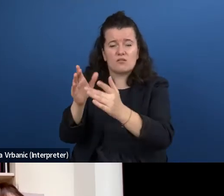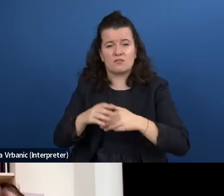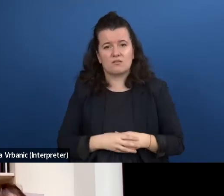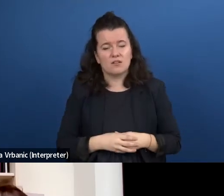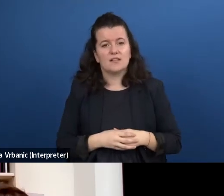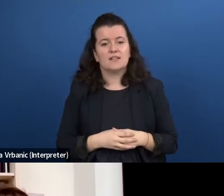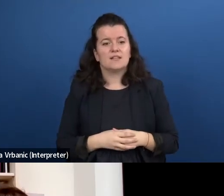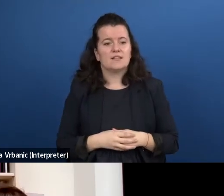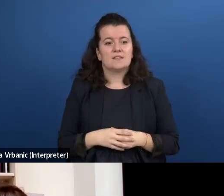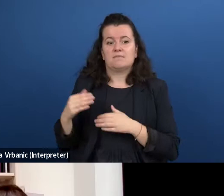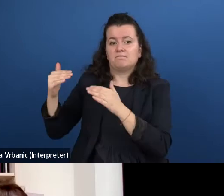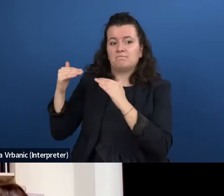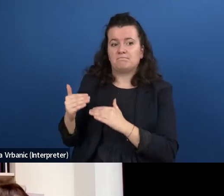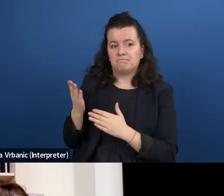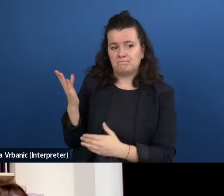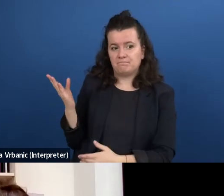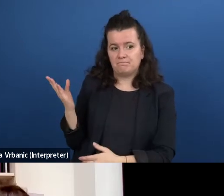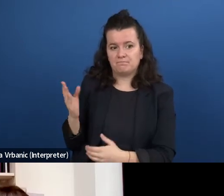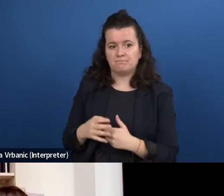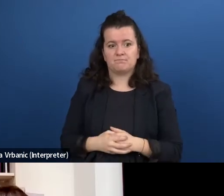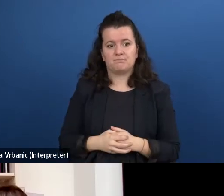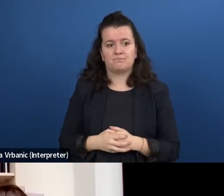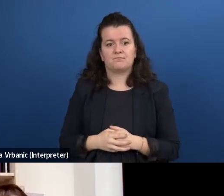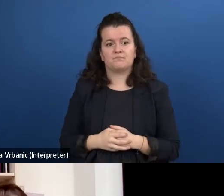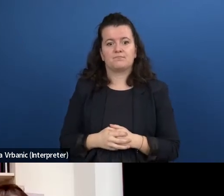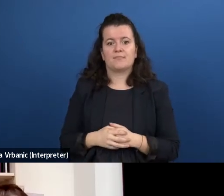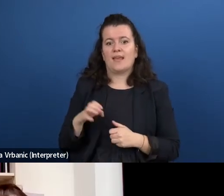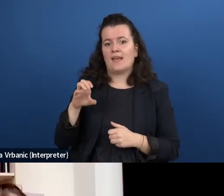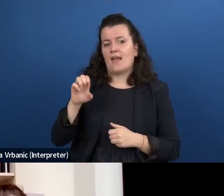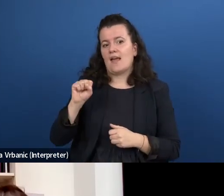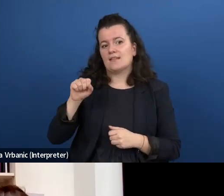the Spanish Red Cross, Caritas Spain, and organisations like Amuvi